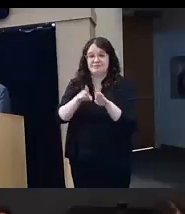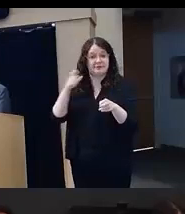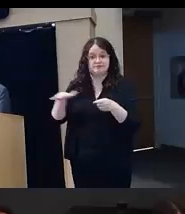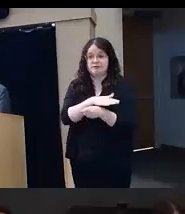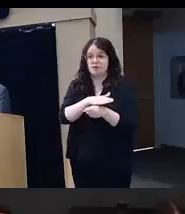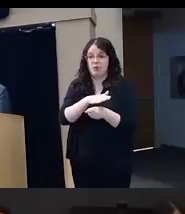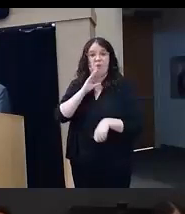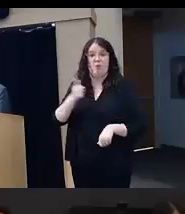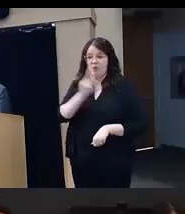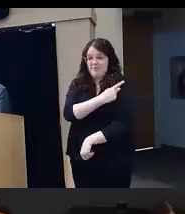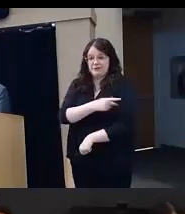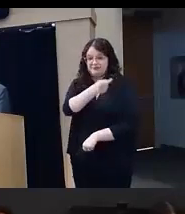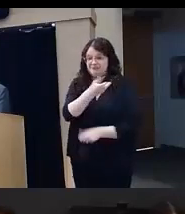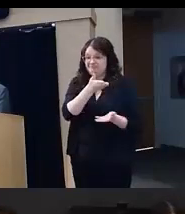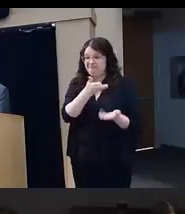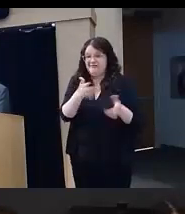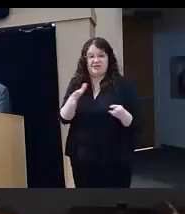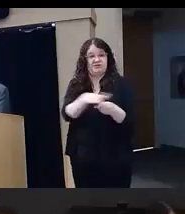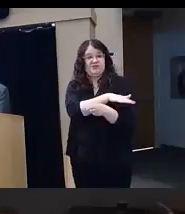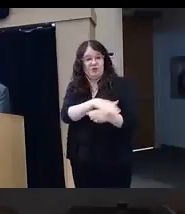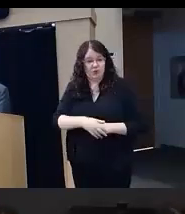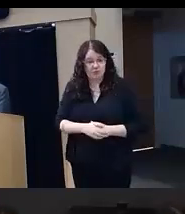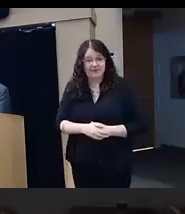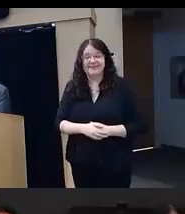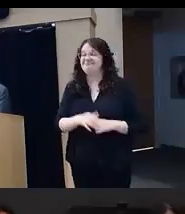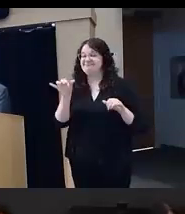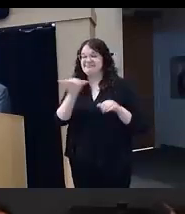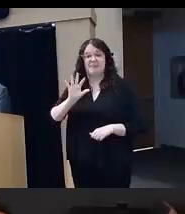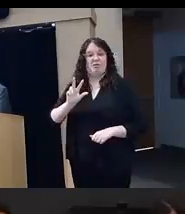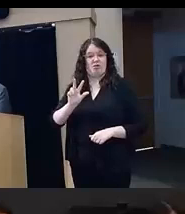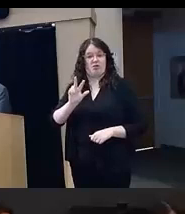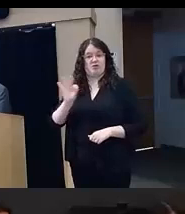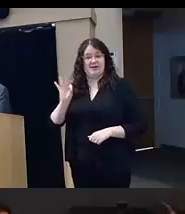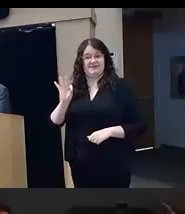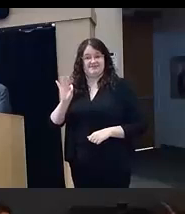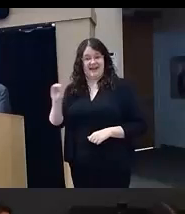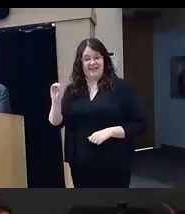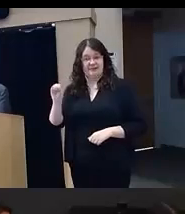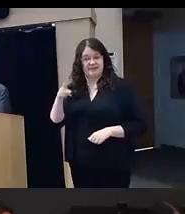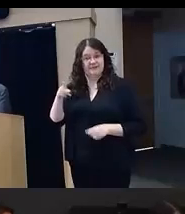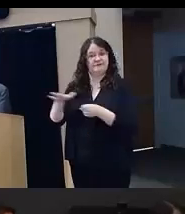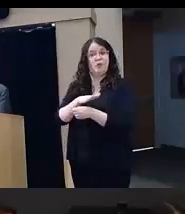full as well because it was already it was operating normally but obviously had no bets now